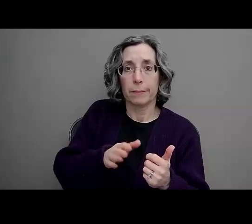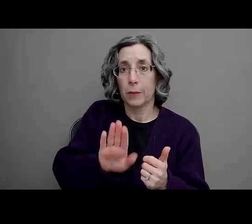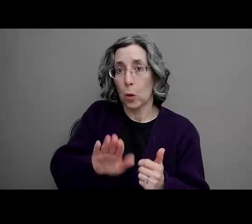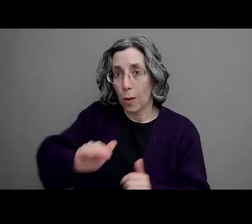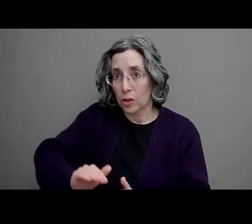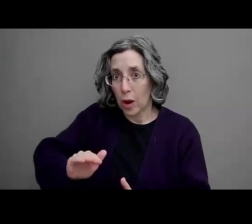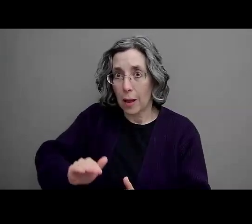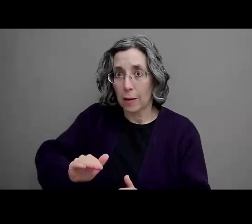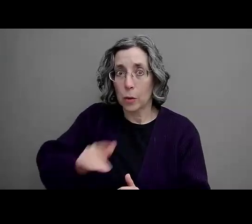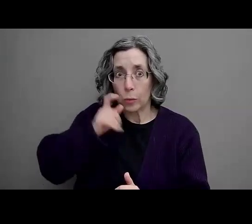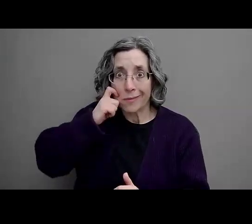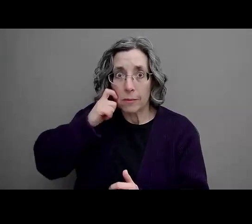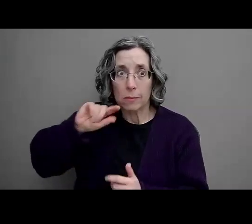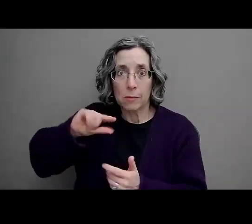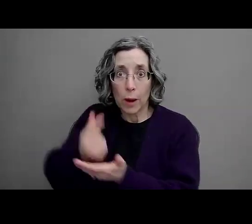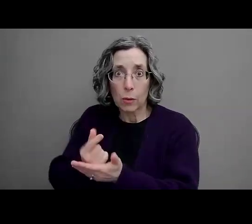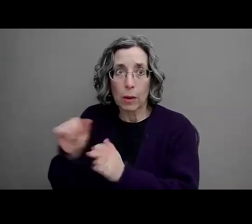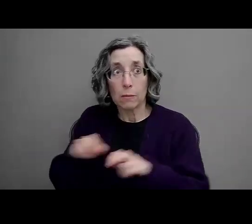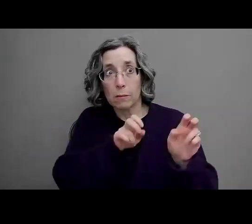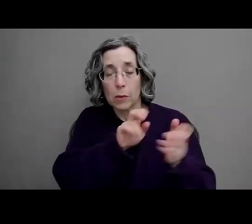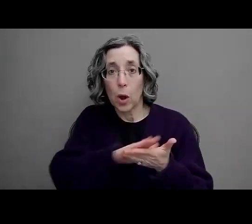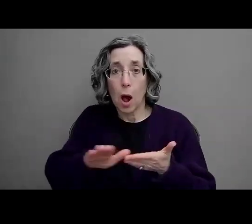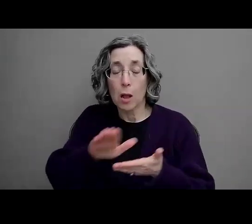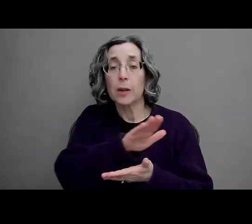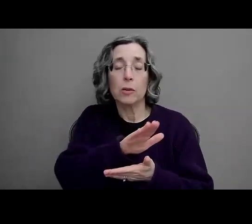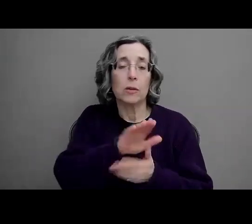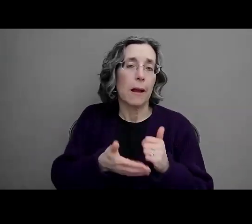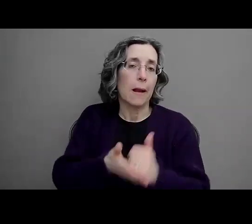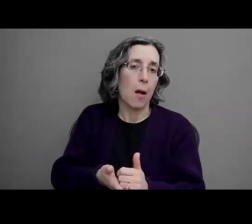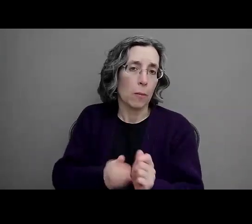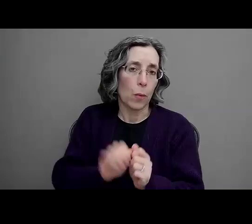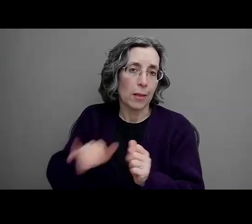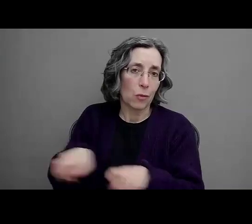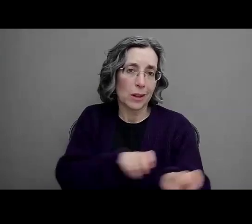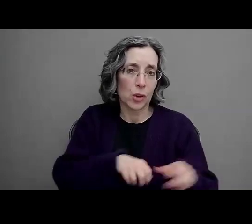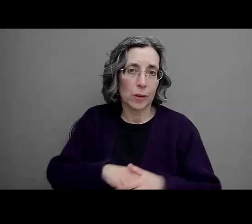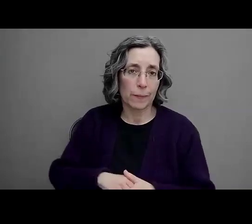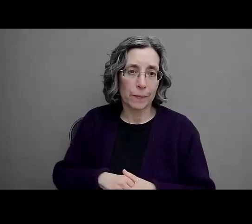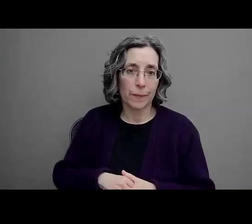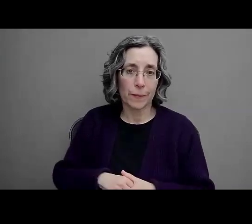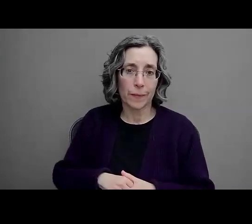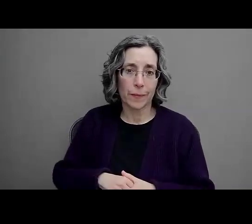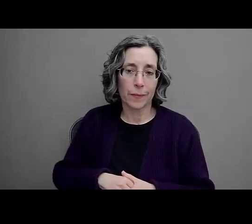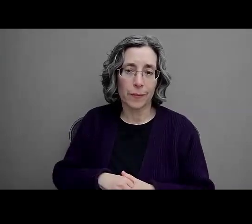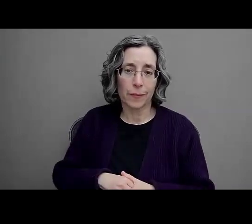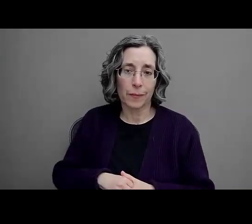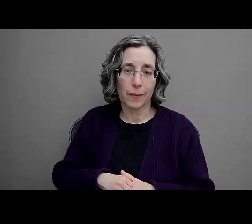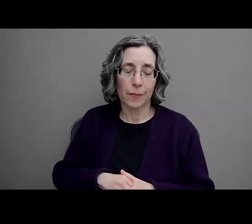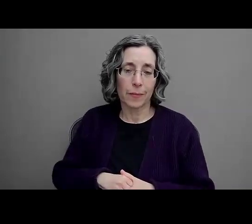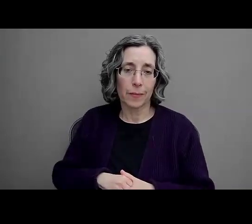might be a good resource for you and your child who is transitioning into college